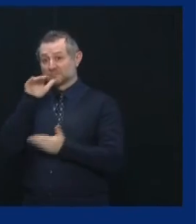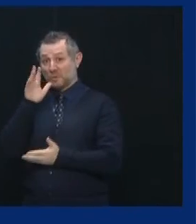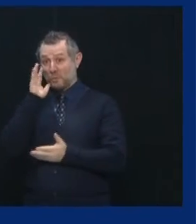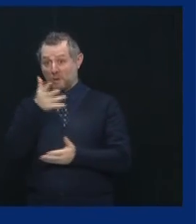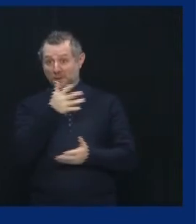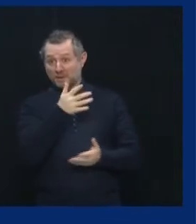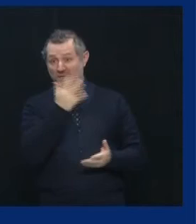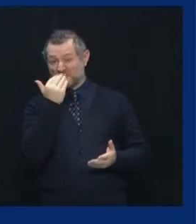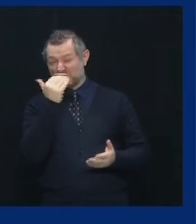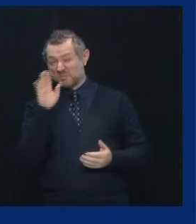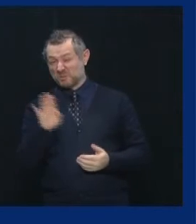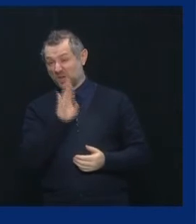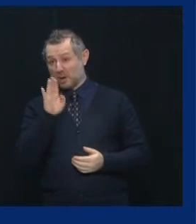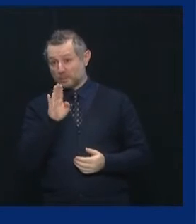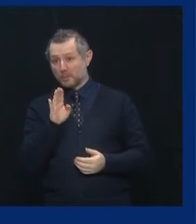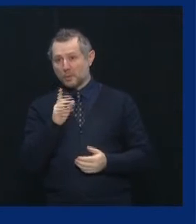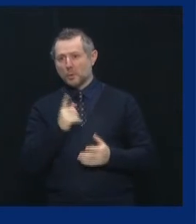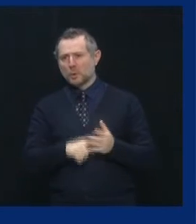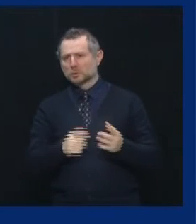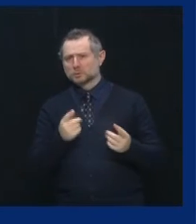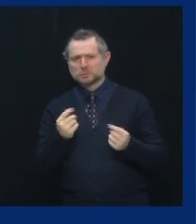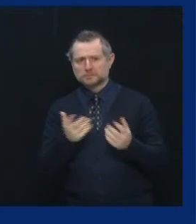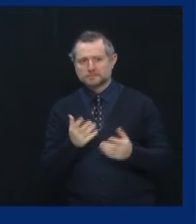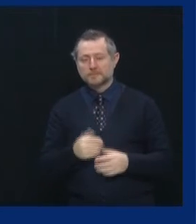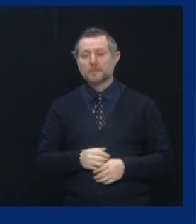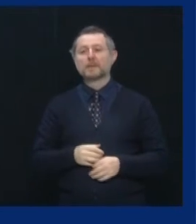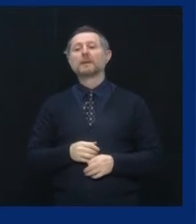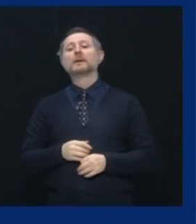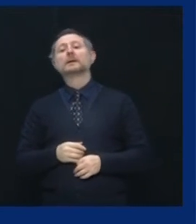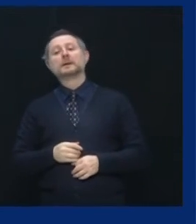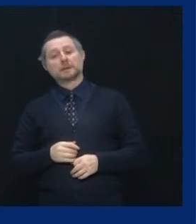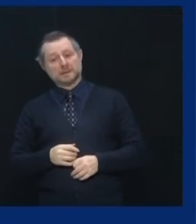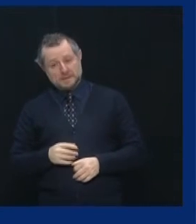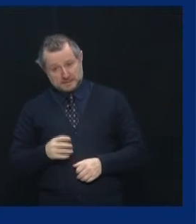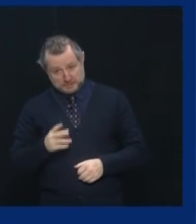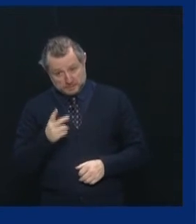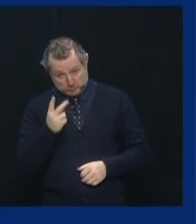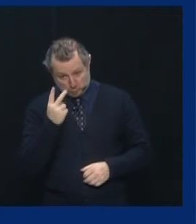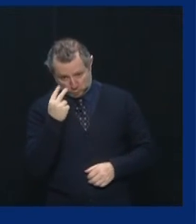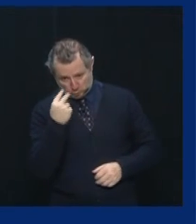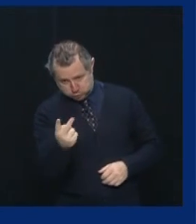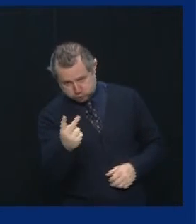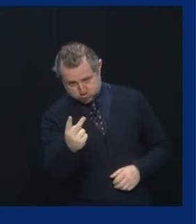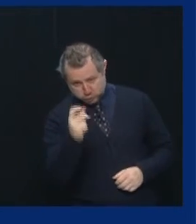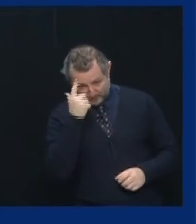THANK YOU. WELL, SINCE REWRITING YOUR SPEECH, WHAT DO YOU WANT TO DO WITH THE STIMULUS MONEY THAT YOU BELIEVE THAT YOU WILL GET OR THE